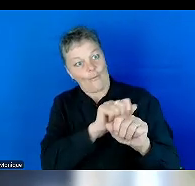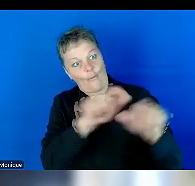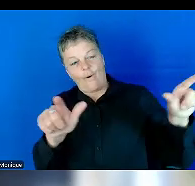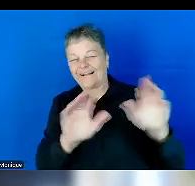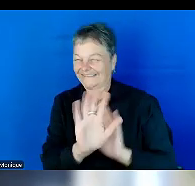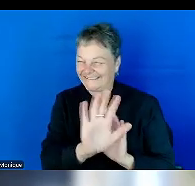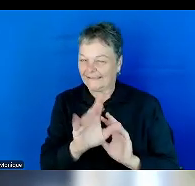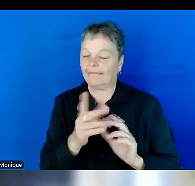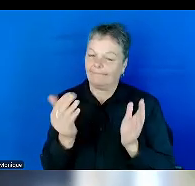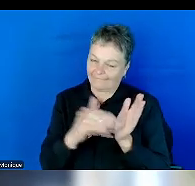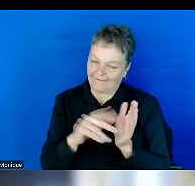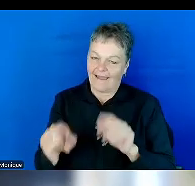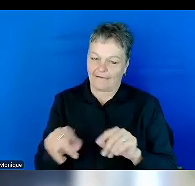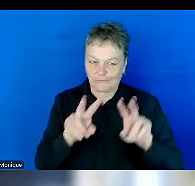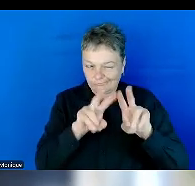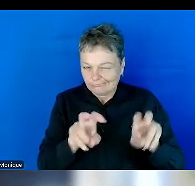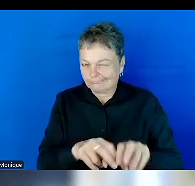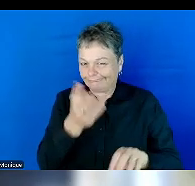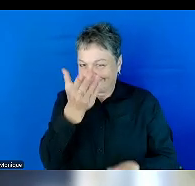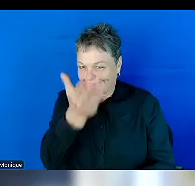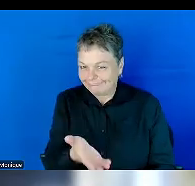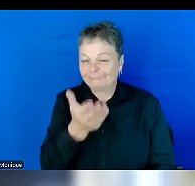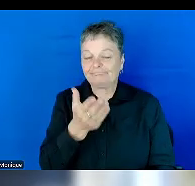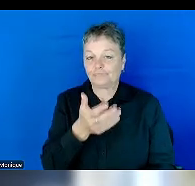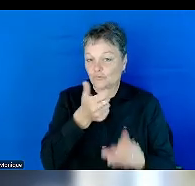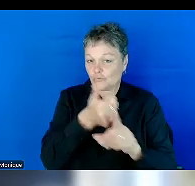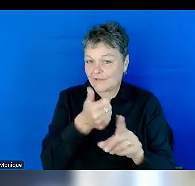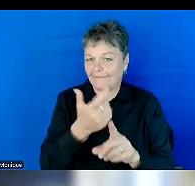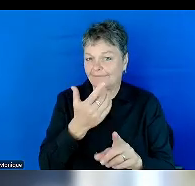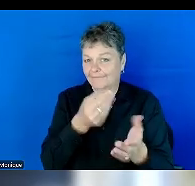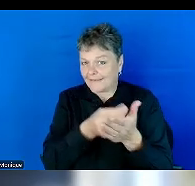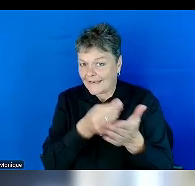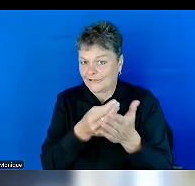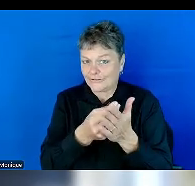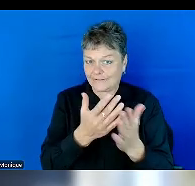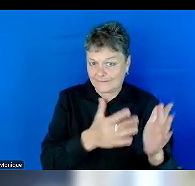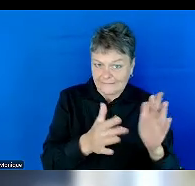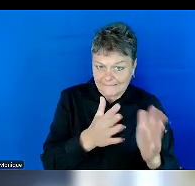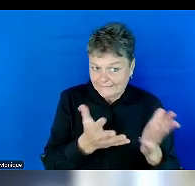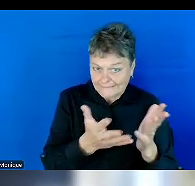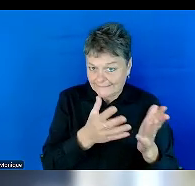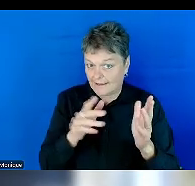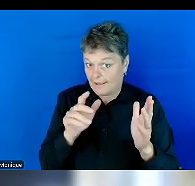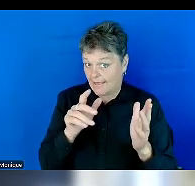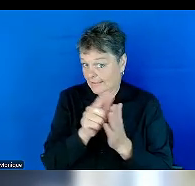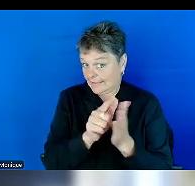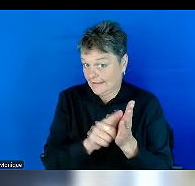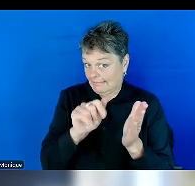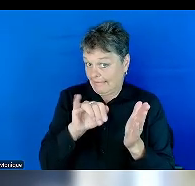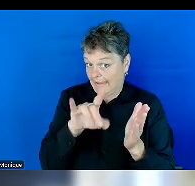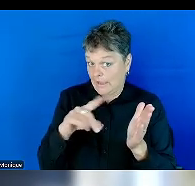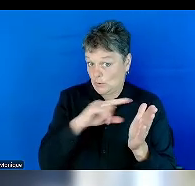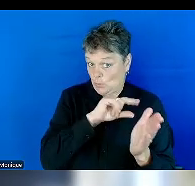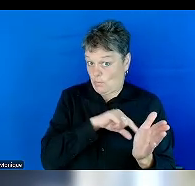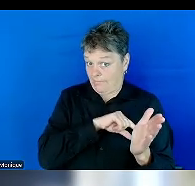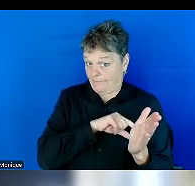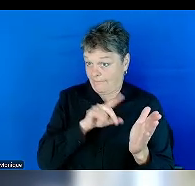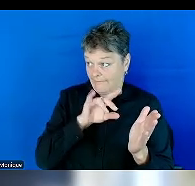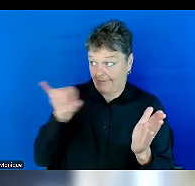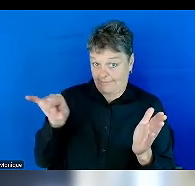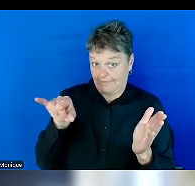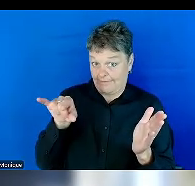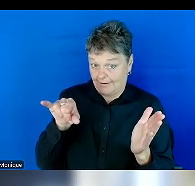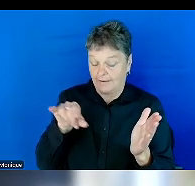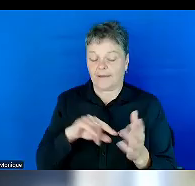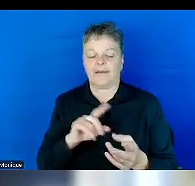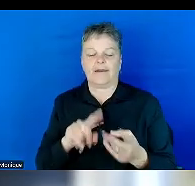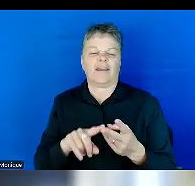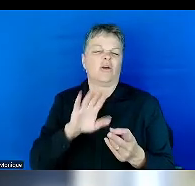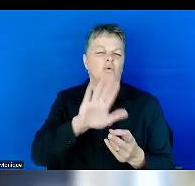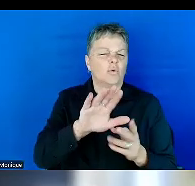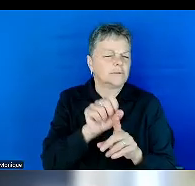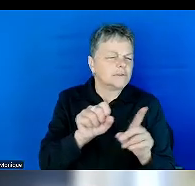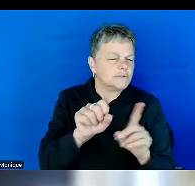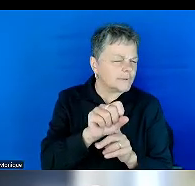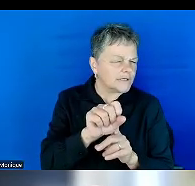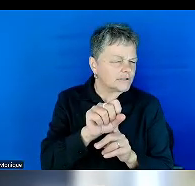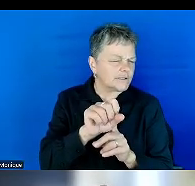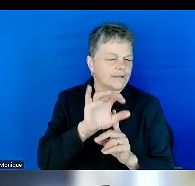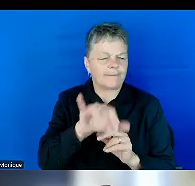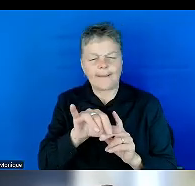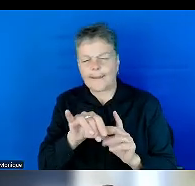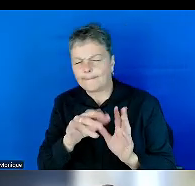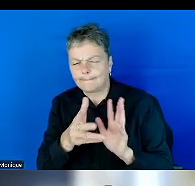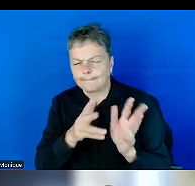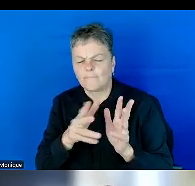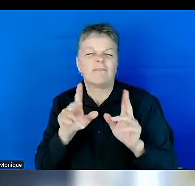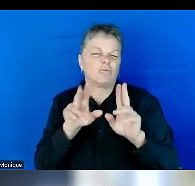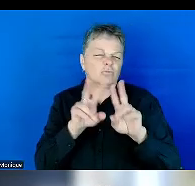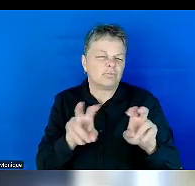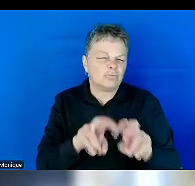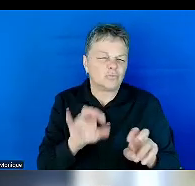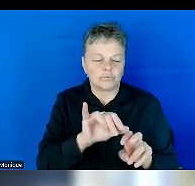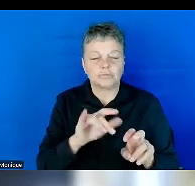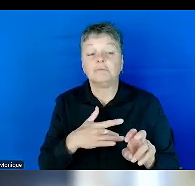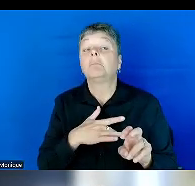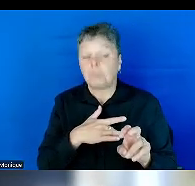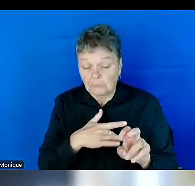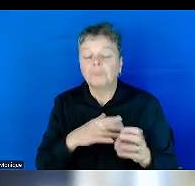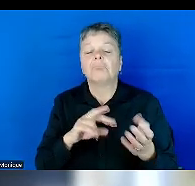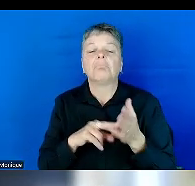of the of the person to Legal Aid Ontario and um as well the merits and and what the issue is.